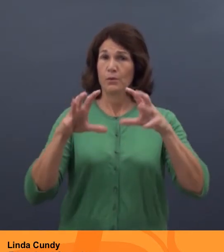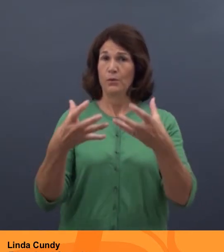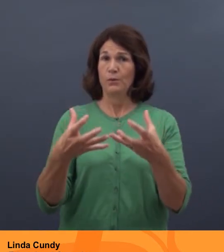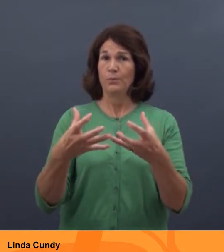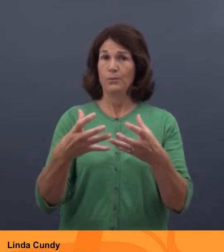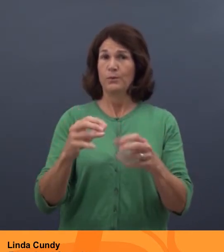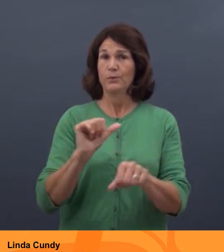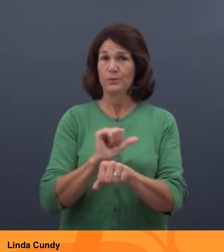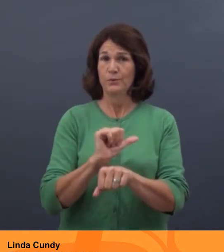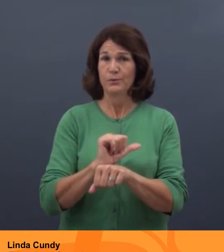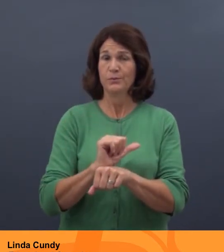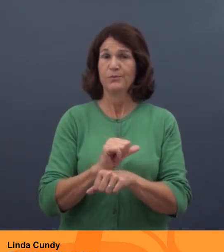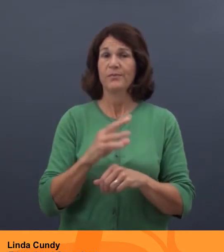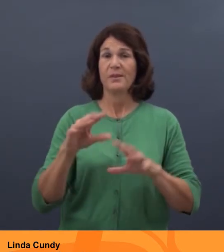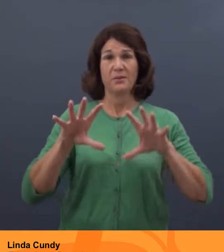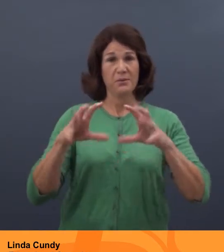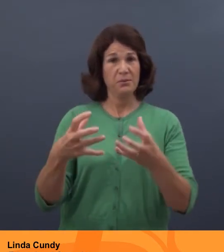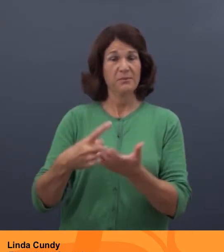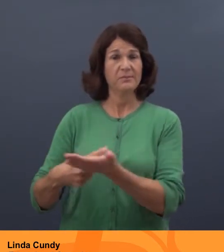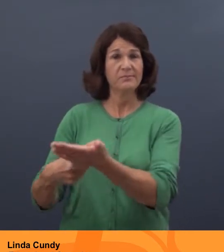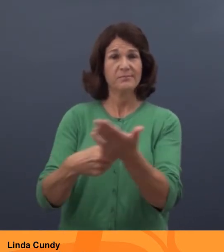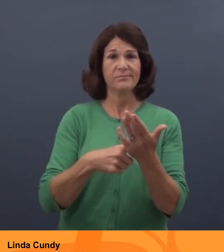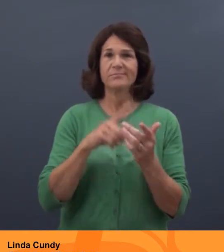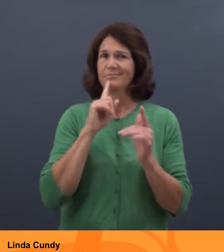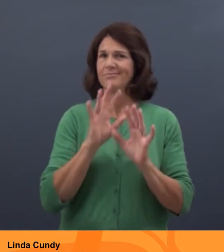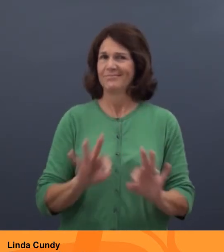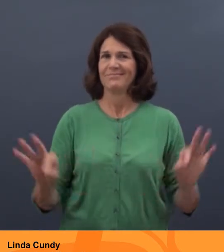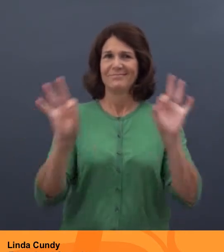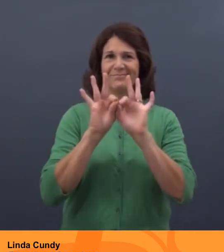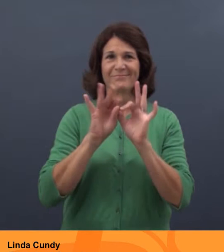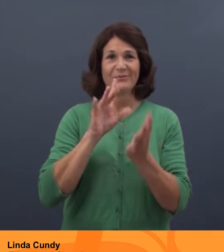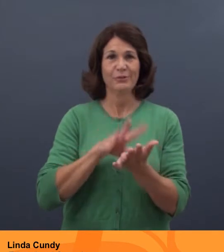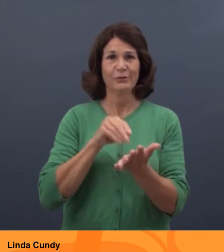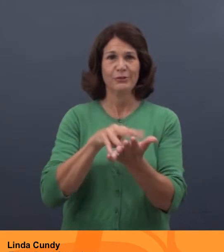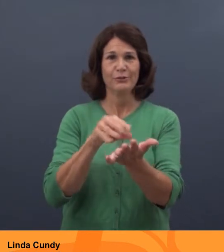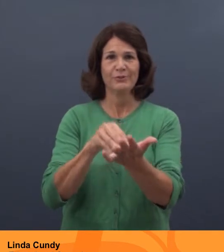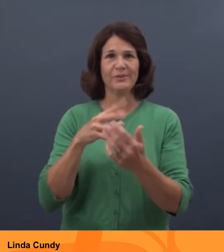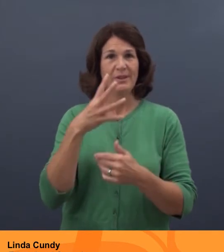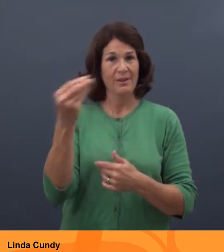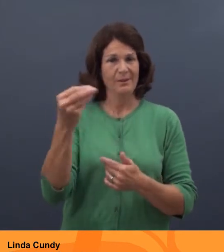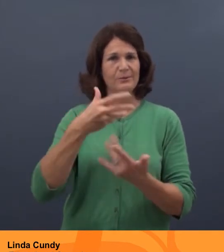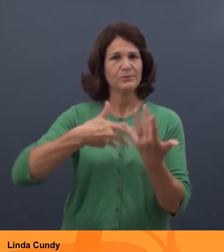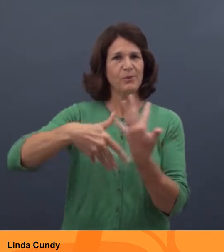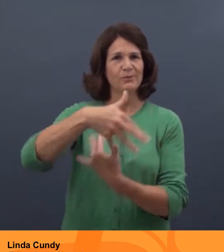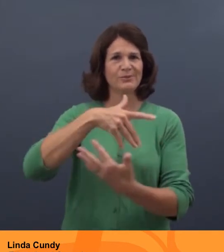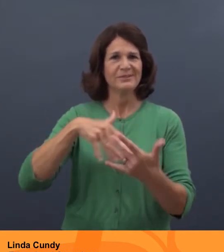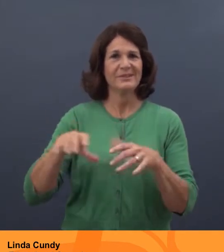Group work and discussion are important learning and social activities for all students.